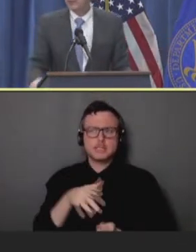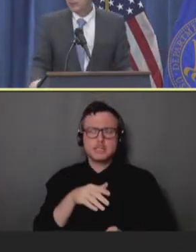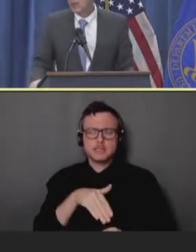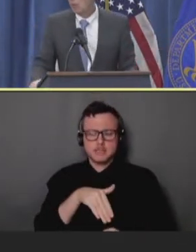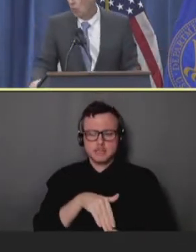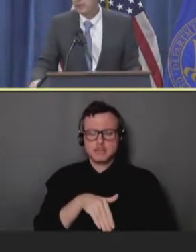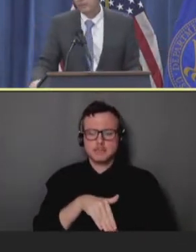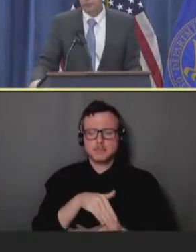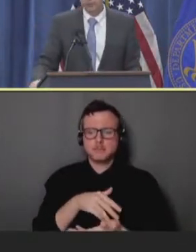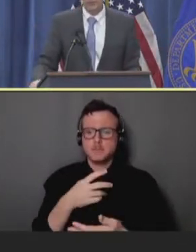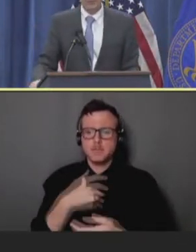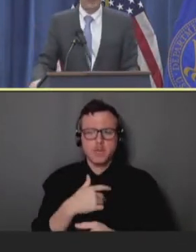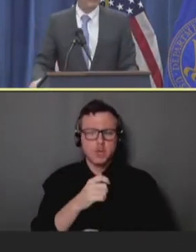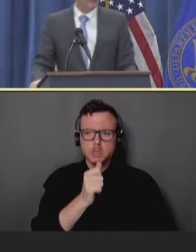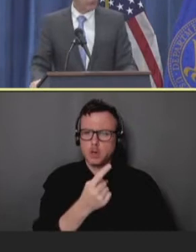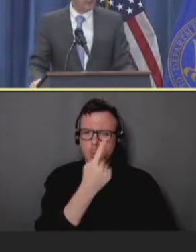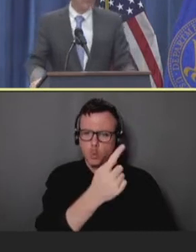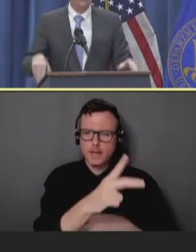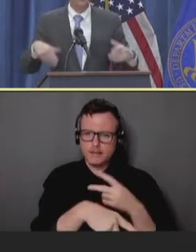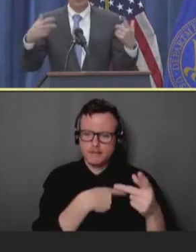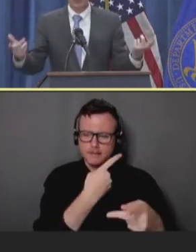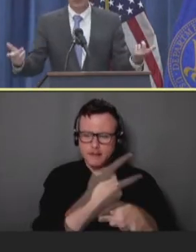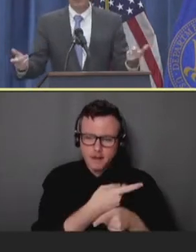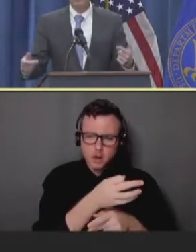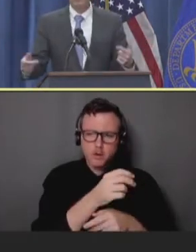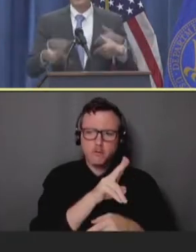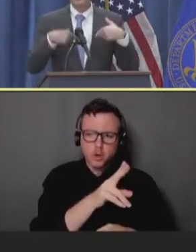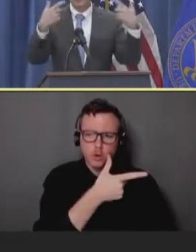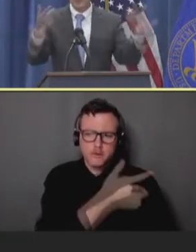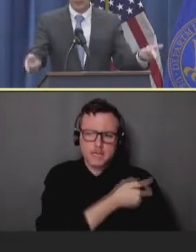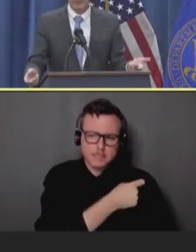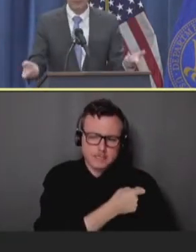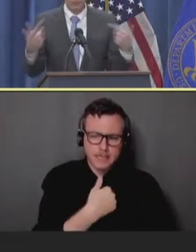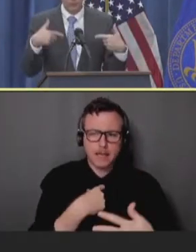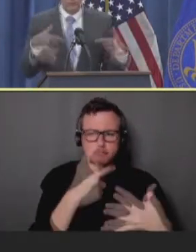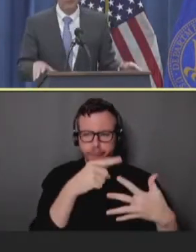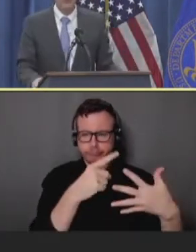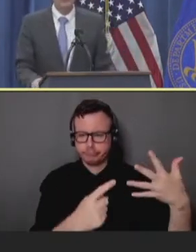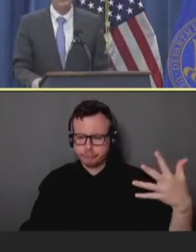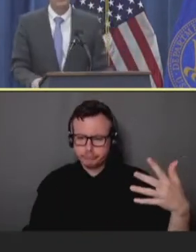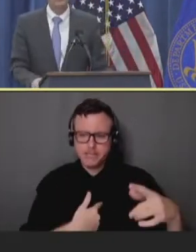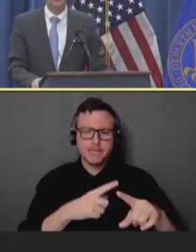not one influenza vaccine. There's many. They work through different mechanisms. They have different routes of entry and so forth.